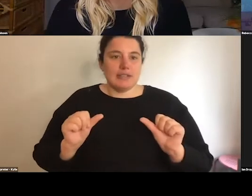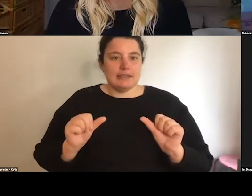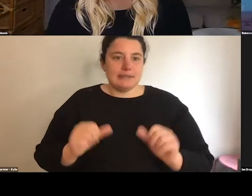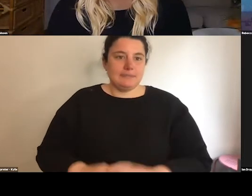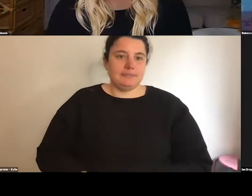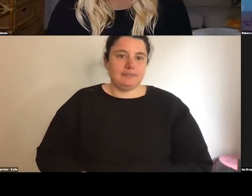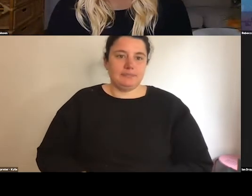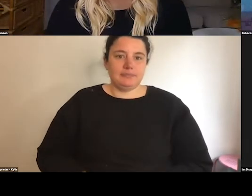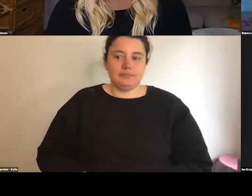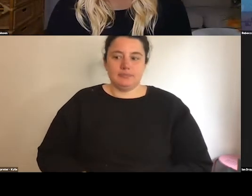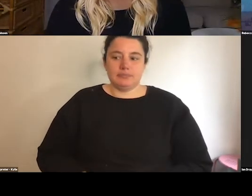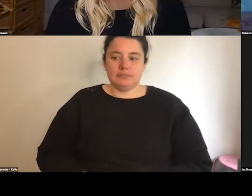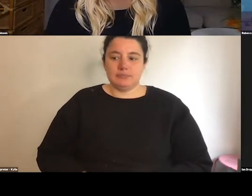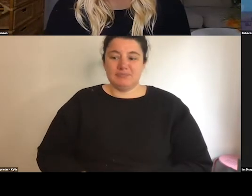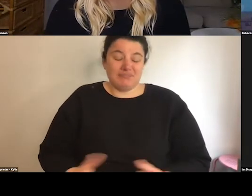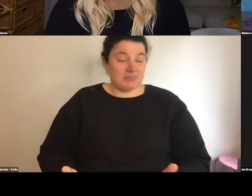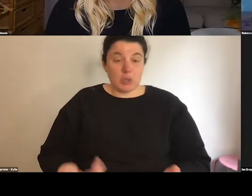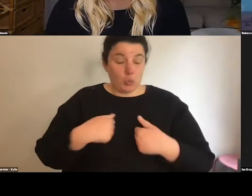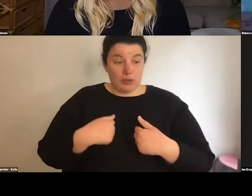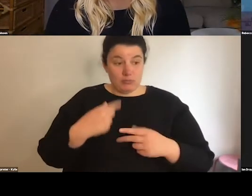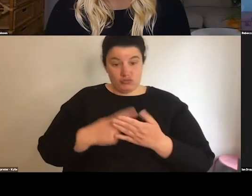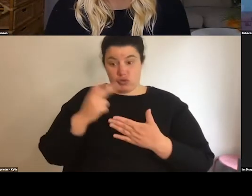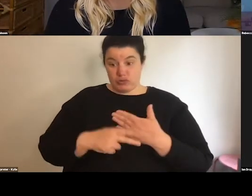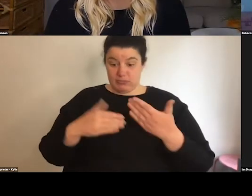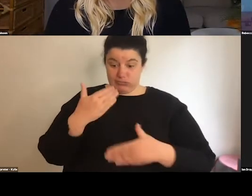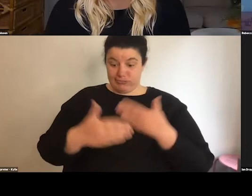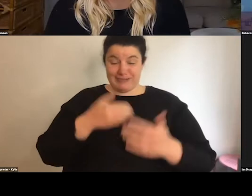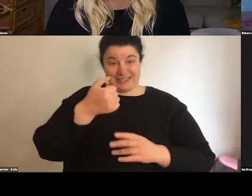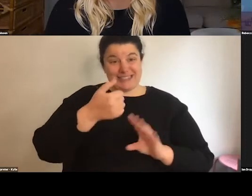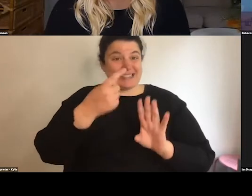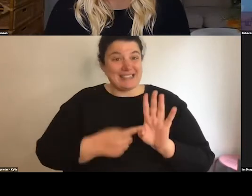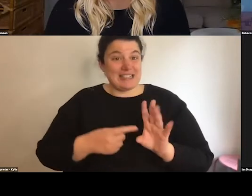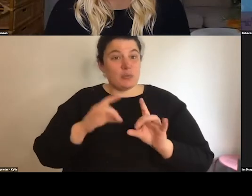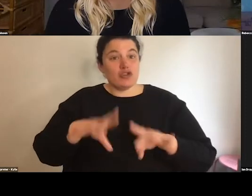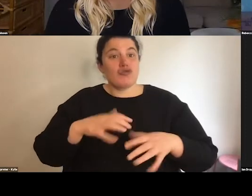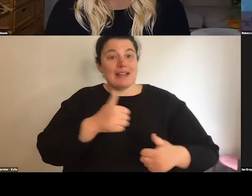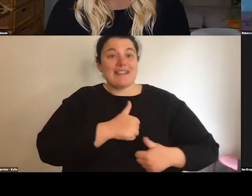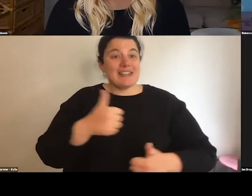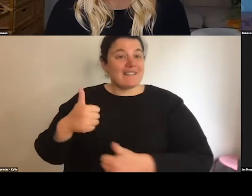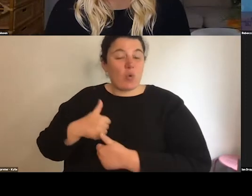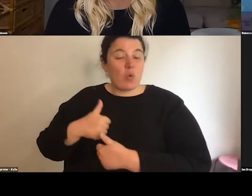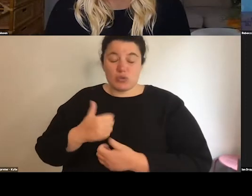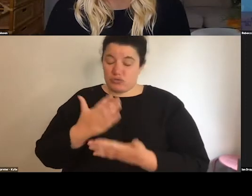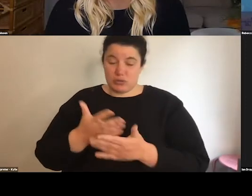And as I said, we've been running our program now for six years within the Australian Defence Force, which has been absolutely brilliant.